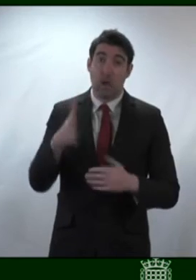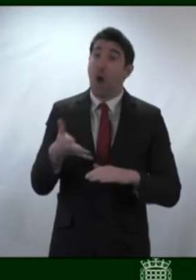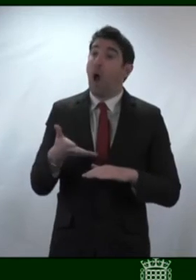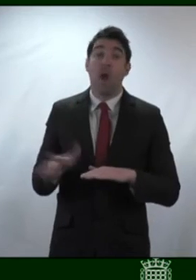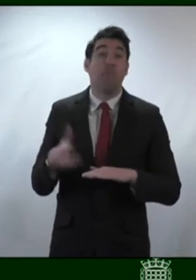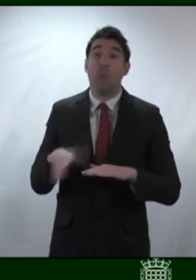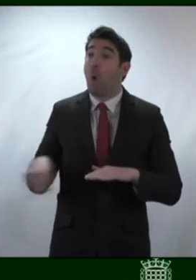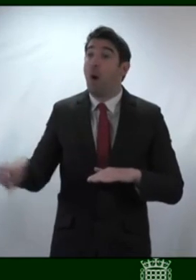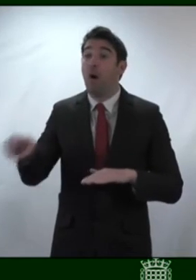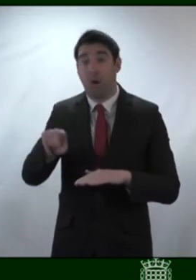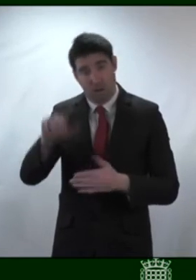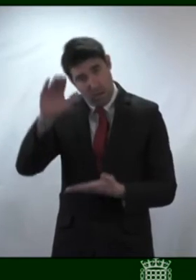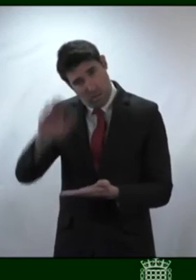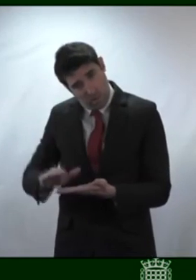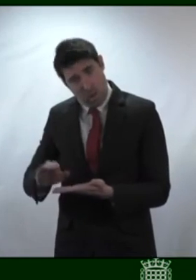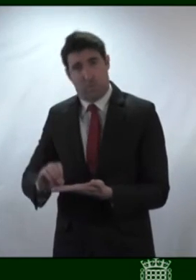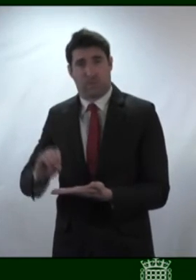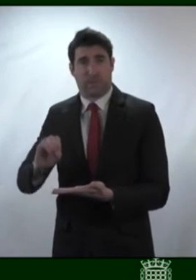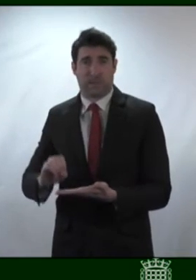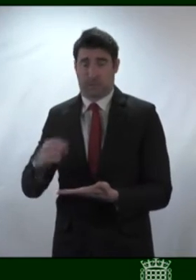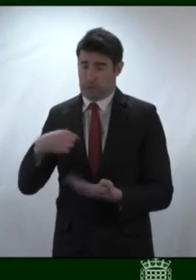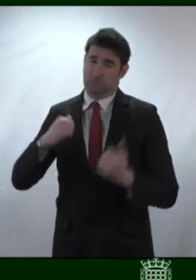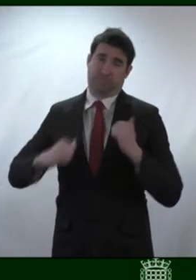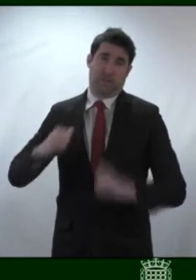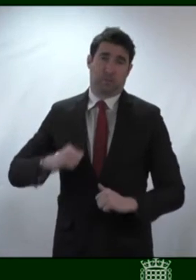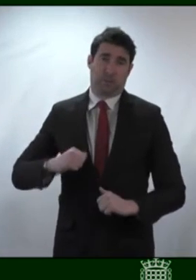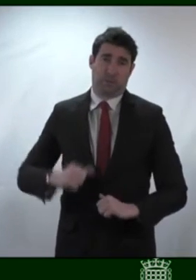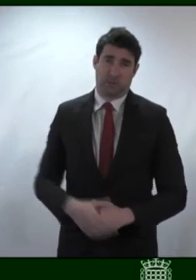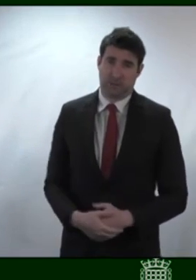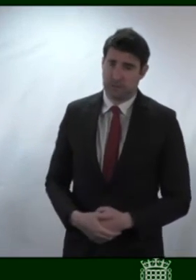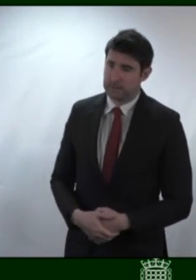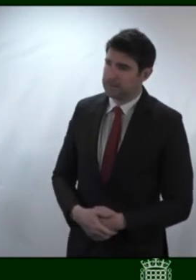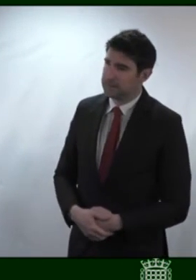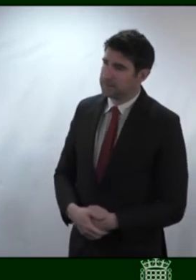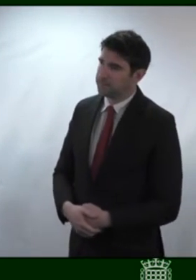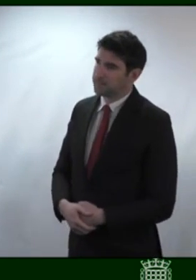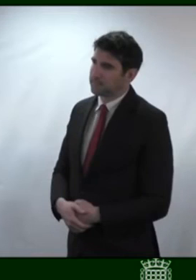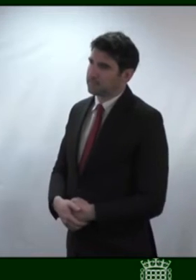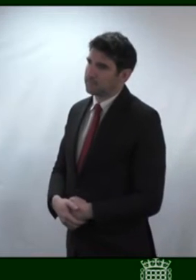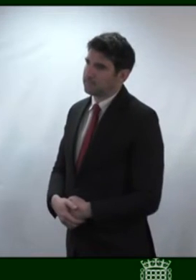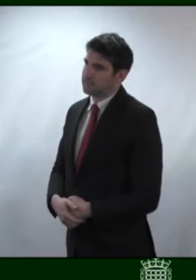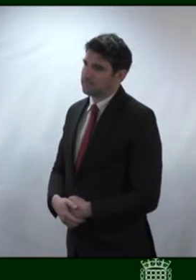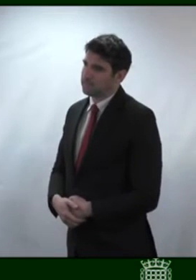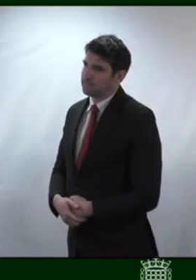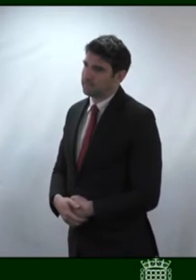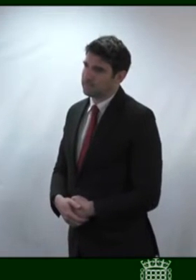Mark Eastwood (Dewsbury) (Con) Despite the challenges presented by the pandemic,